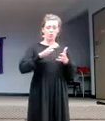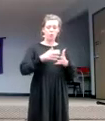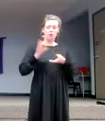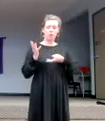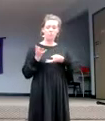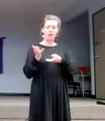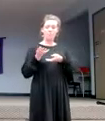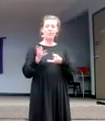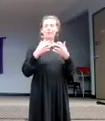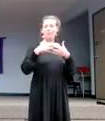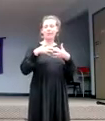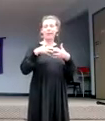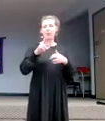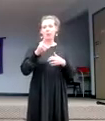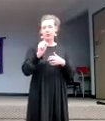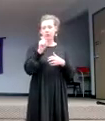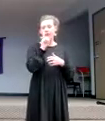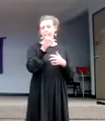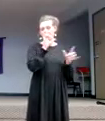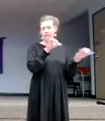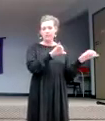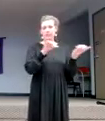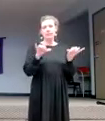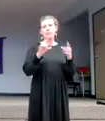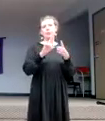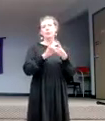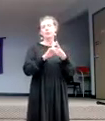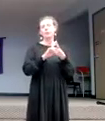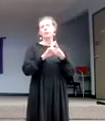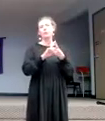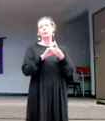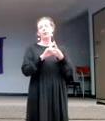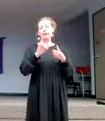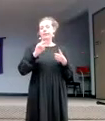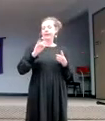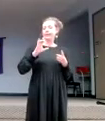a mechanical unit. It is very similar to an InSinkErator. They call it a grinder pump